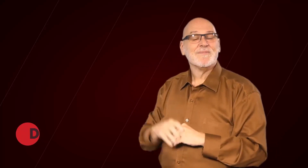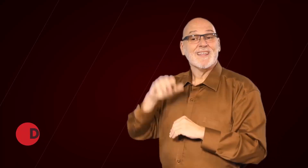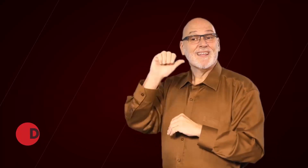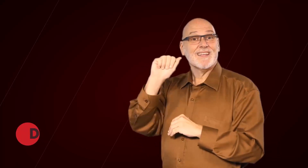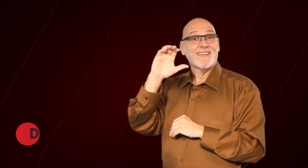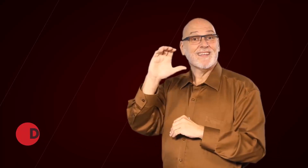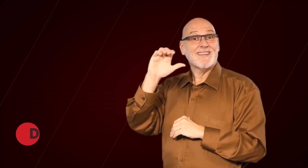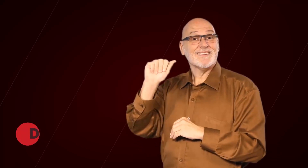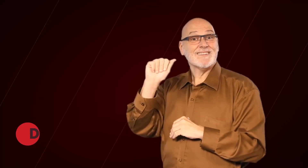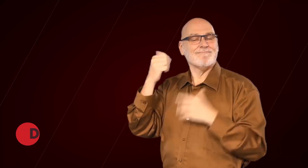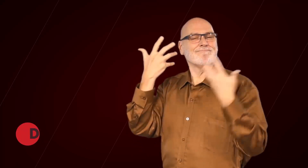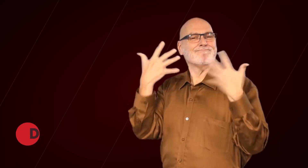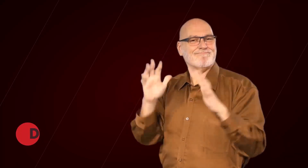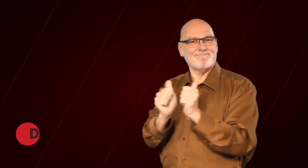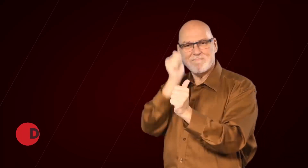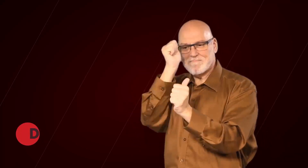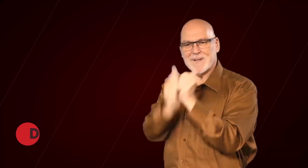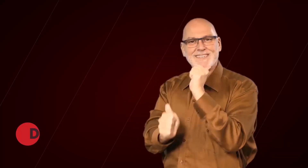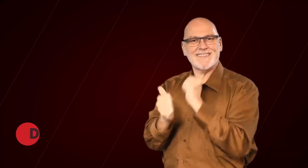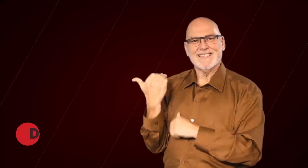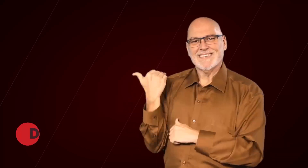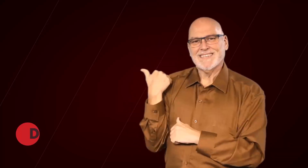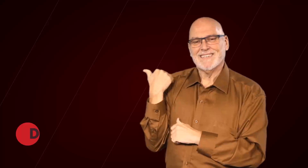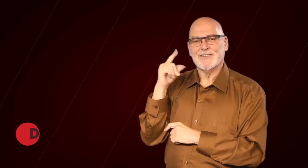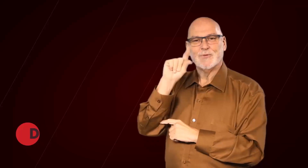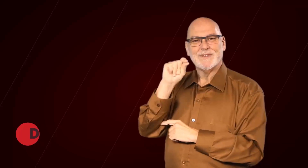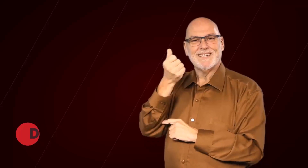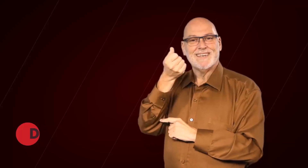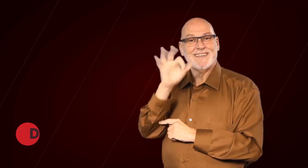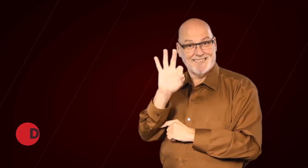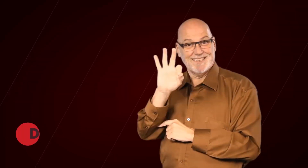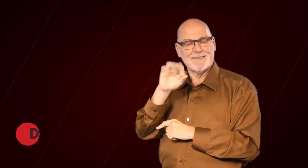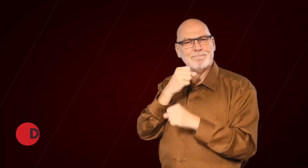The Accessible Canada Act was passed in 2019 to